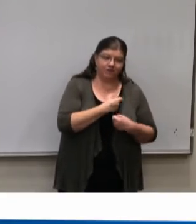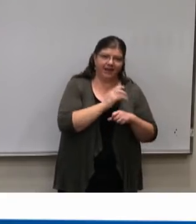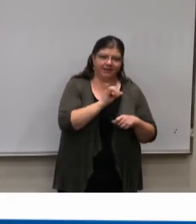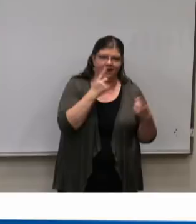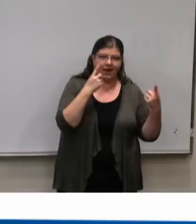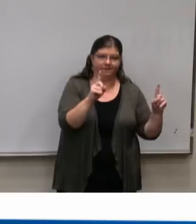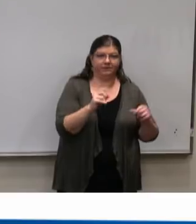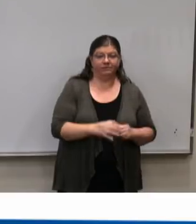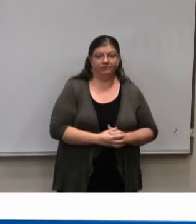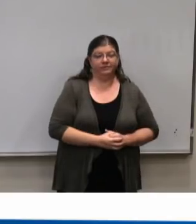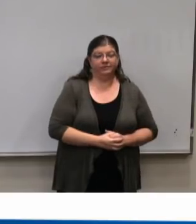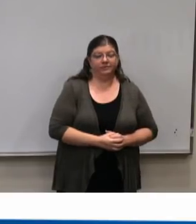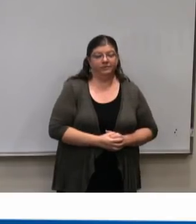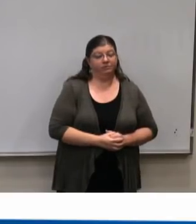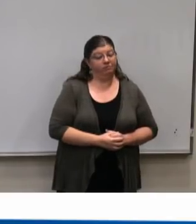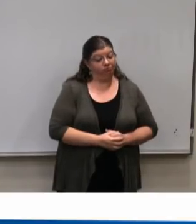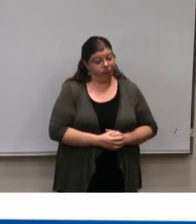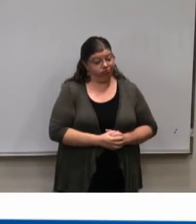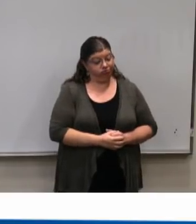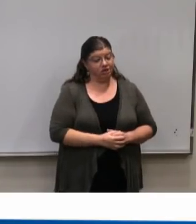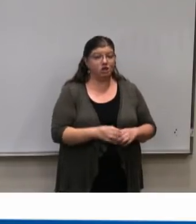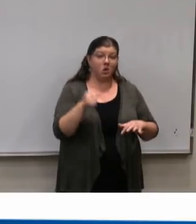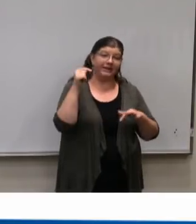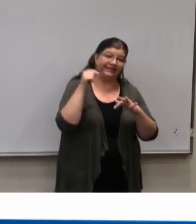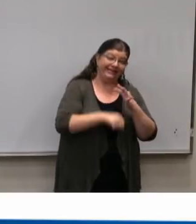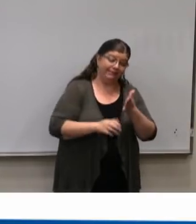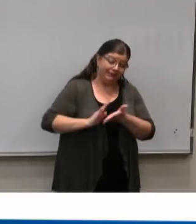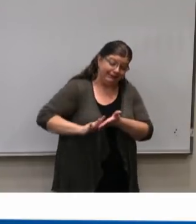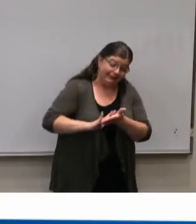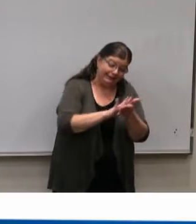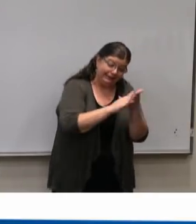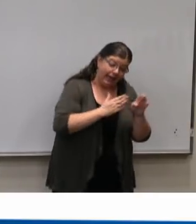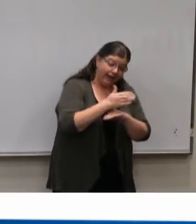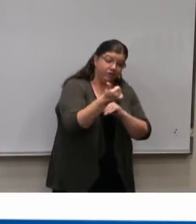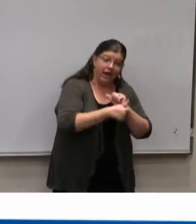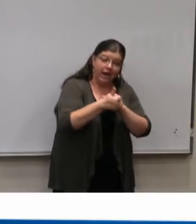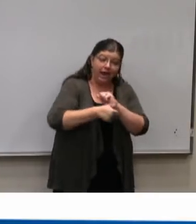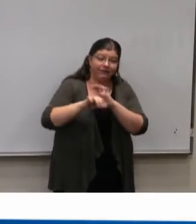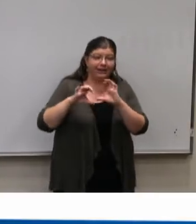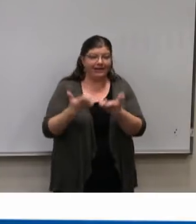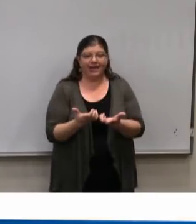So doing a deep sanitizing in between each class is just the laws of physics are against us.